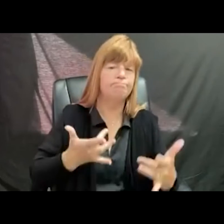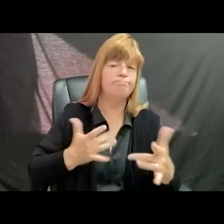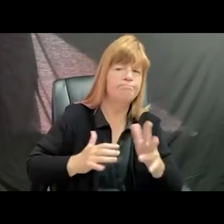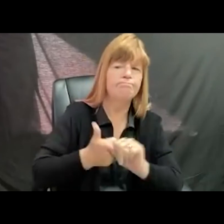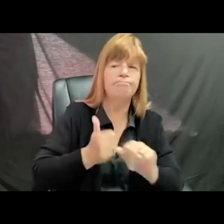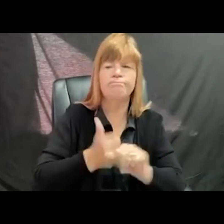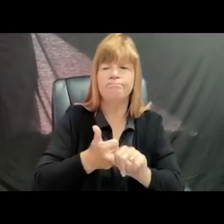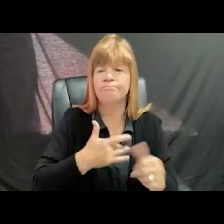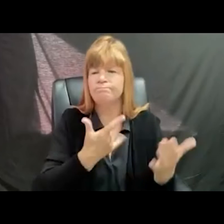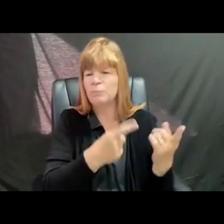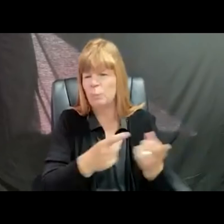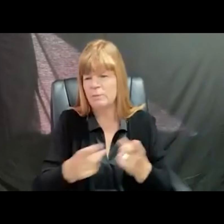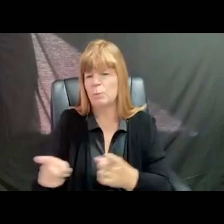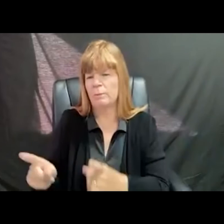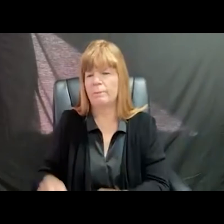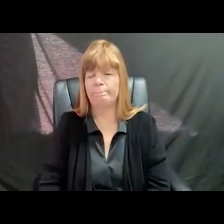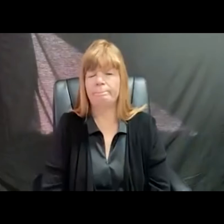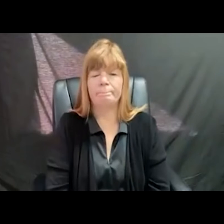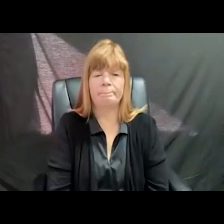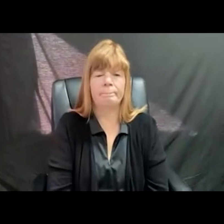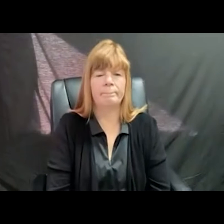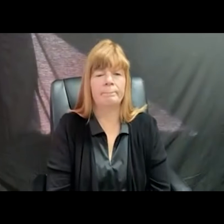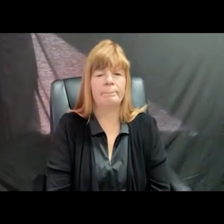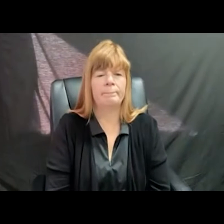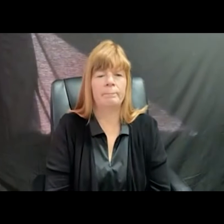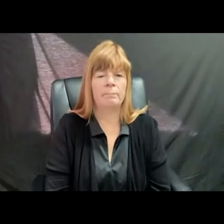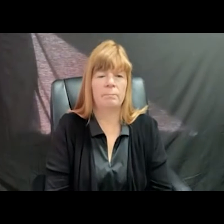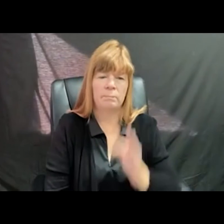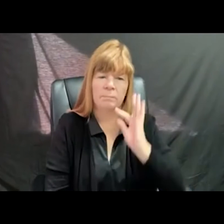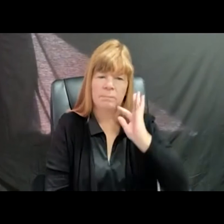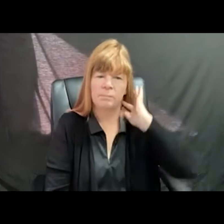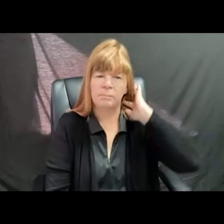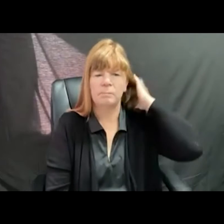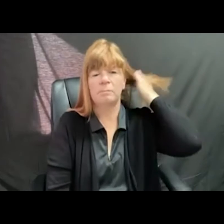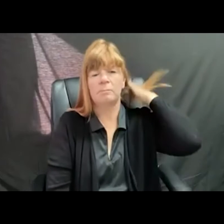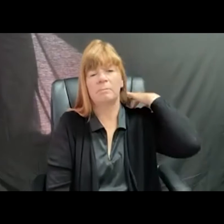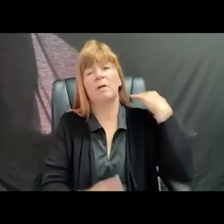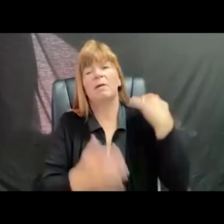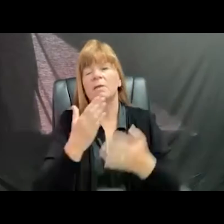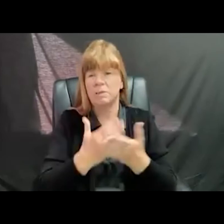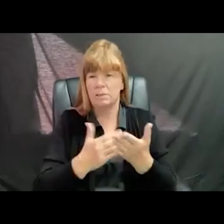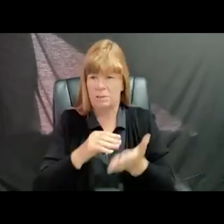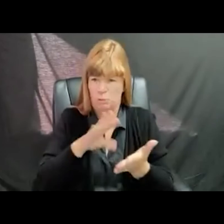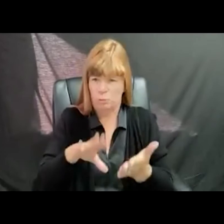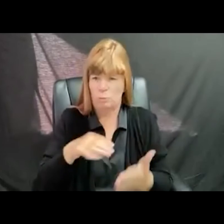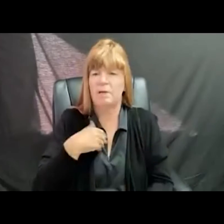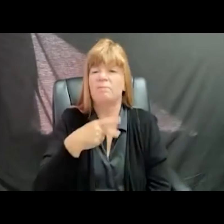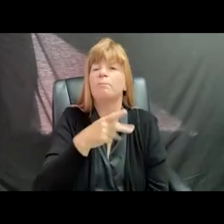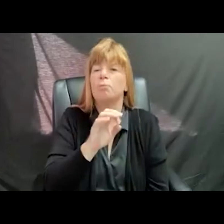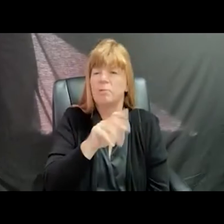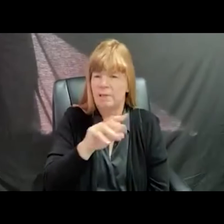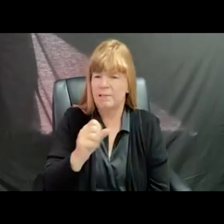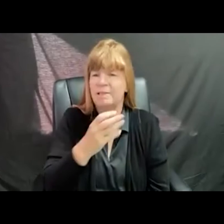what activities are going on some students do receive pre-outs and regular VR services